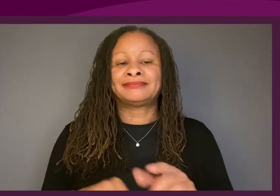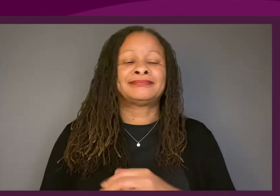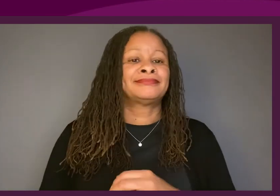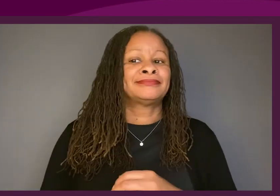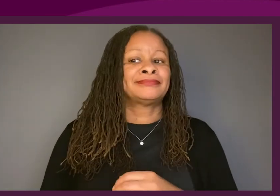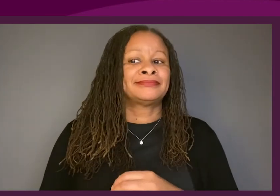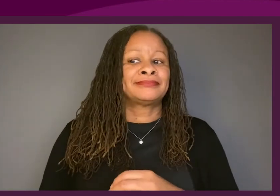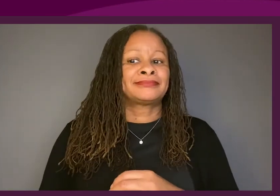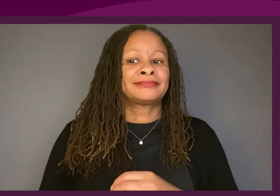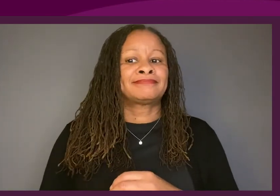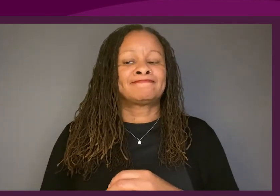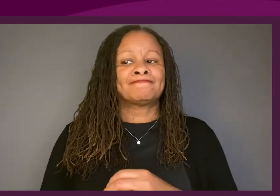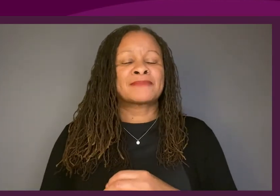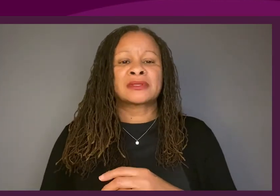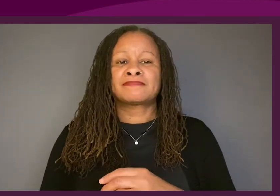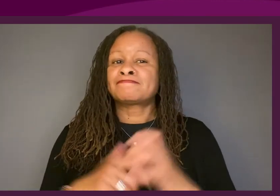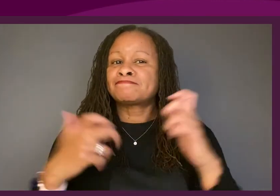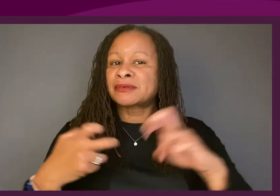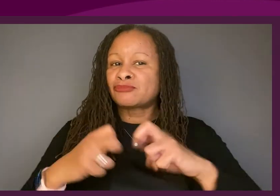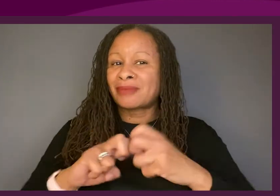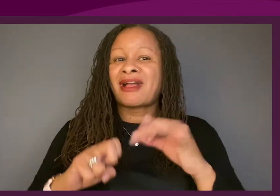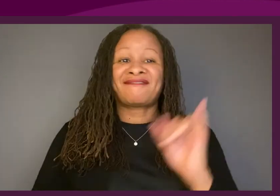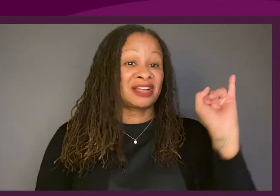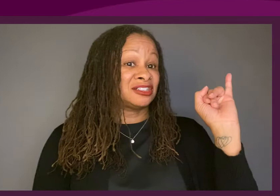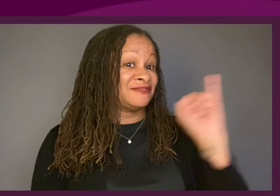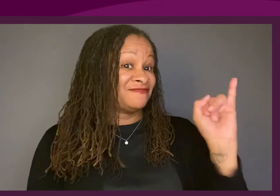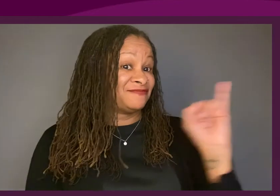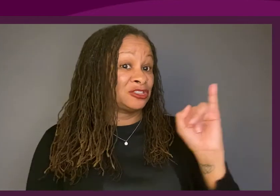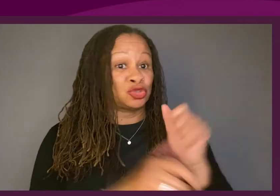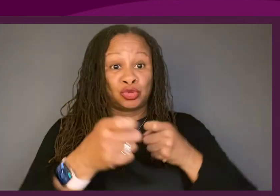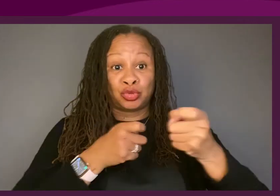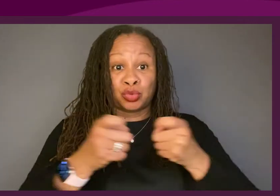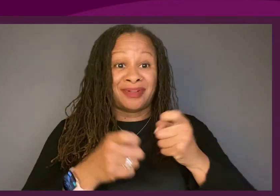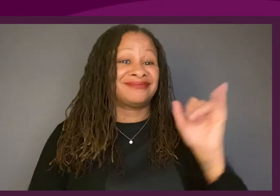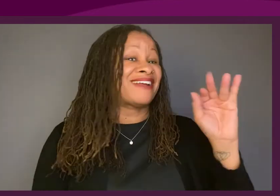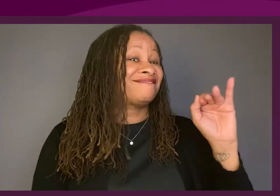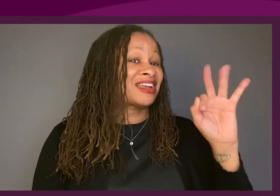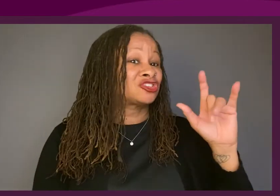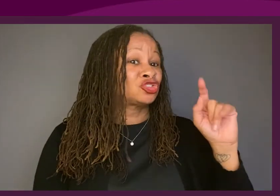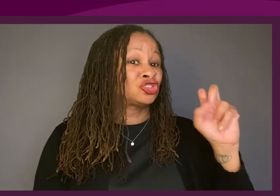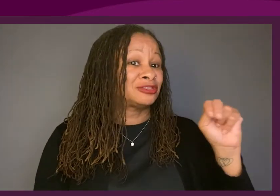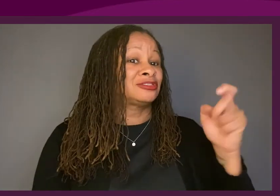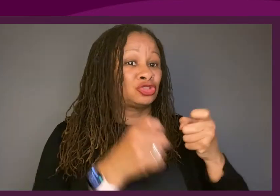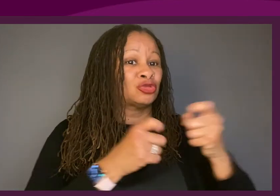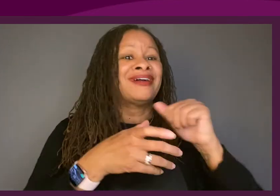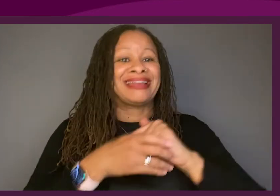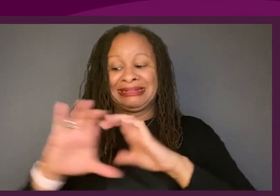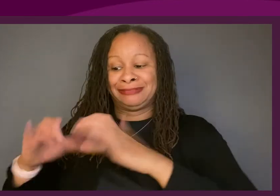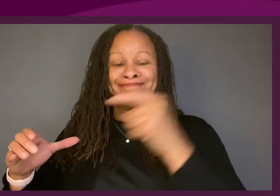in congregate settings became even more deadly.